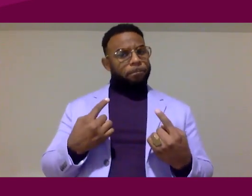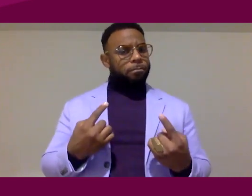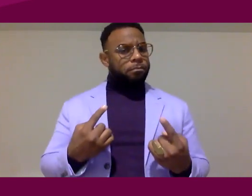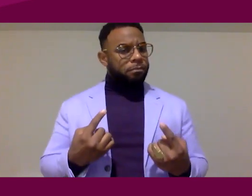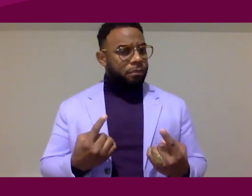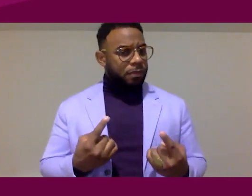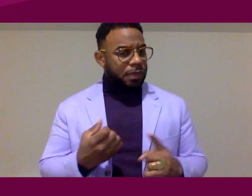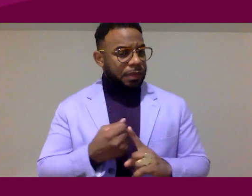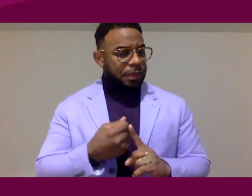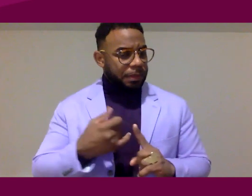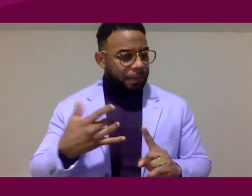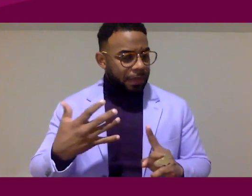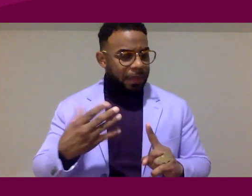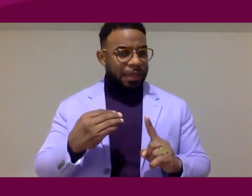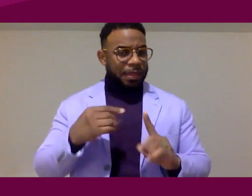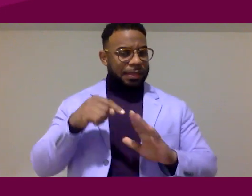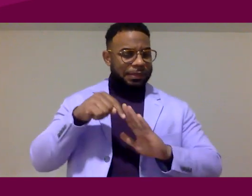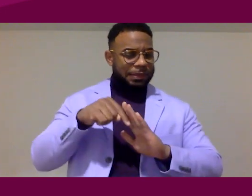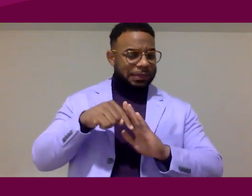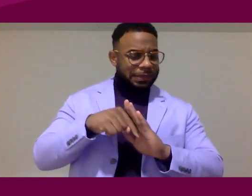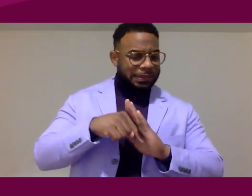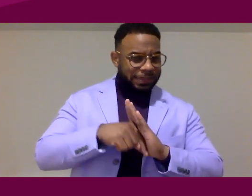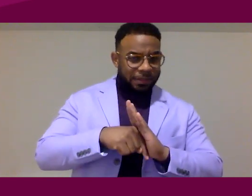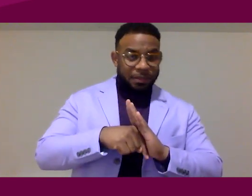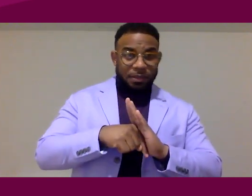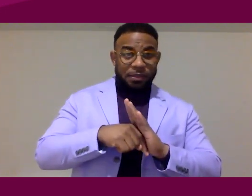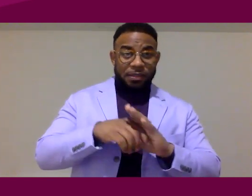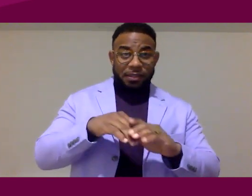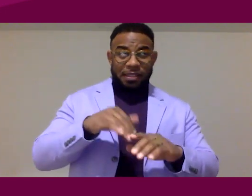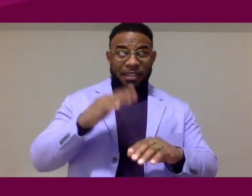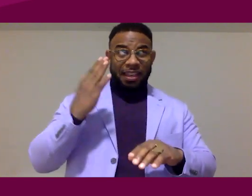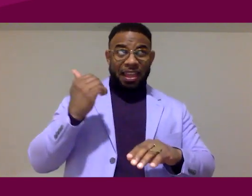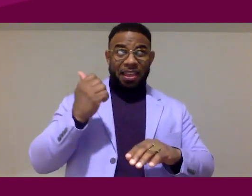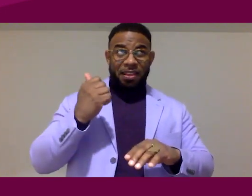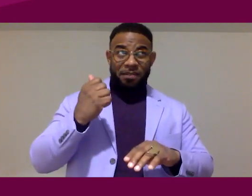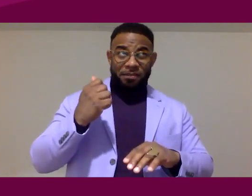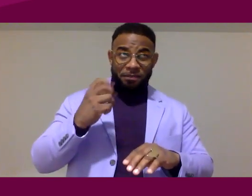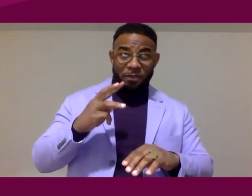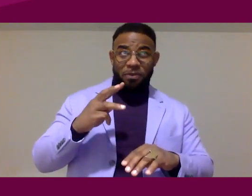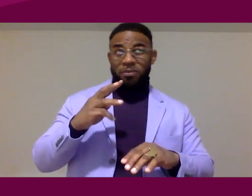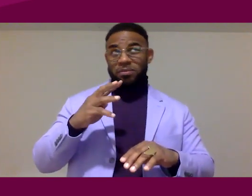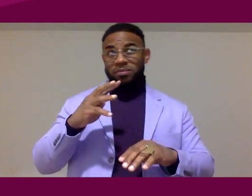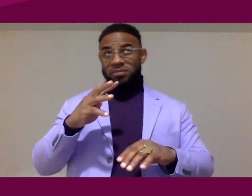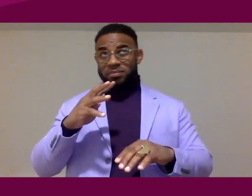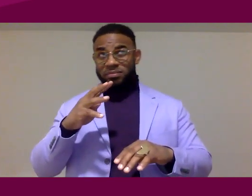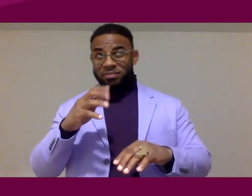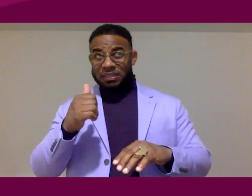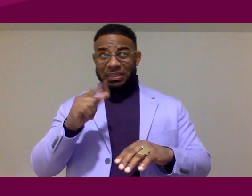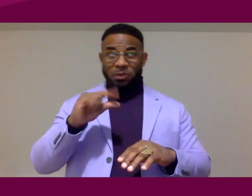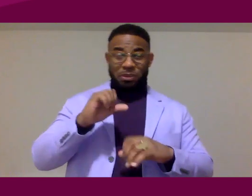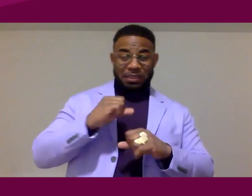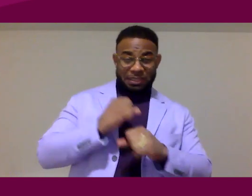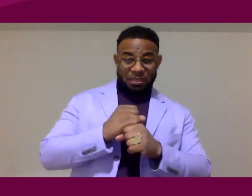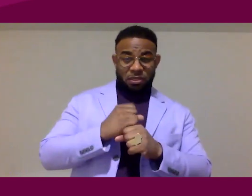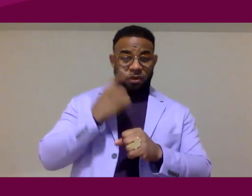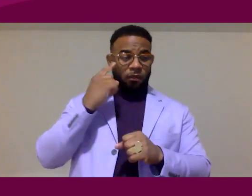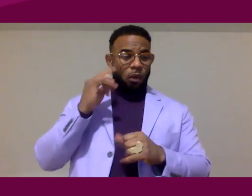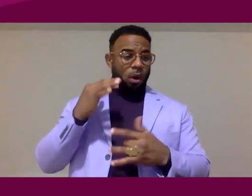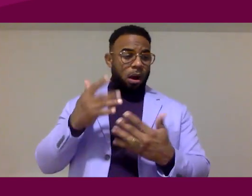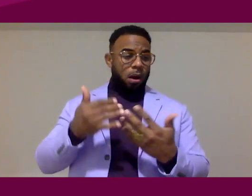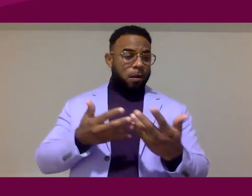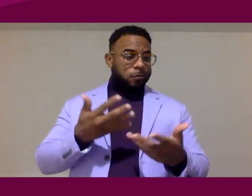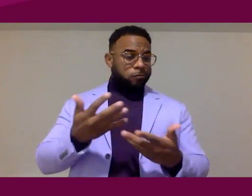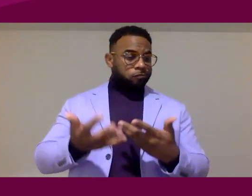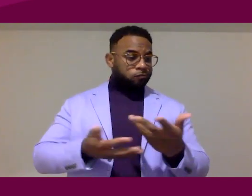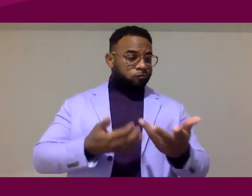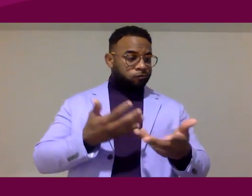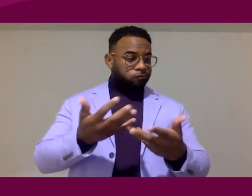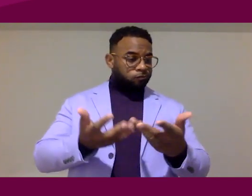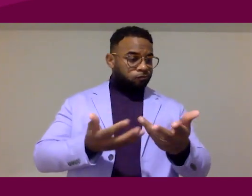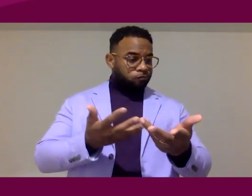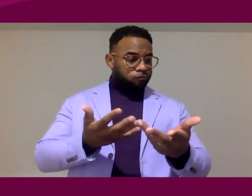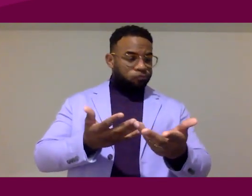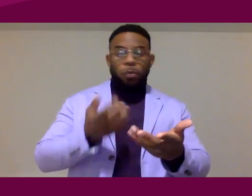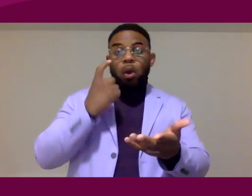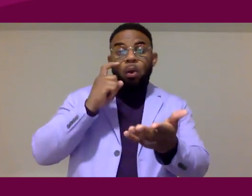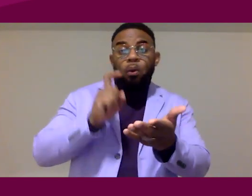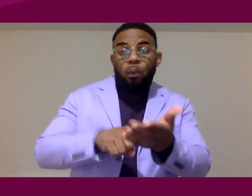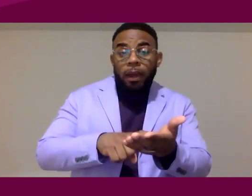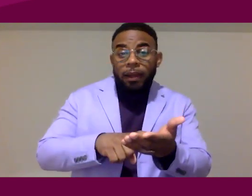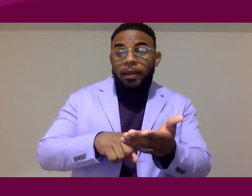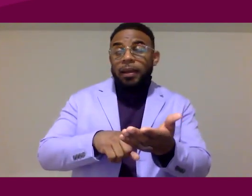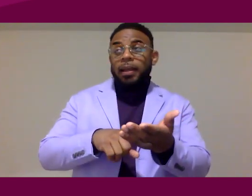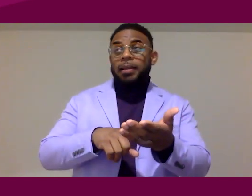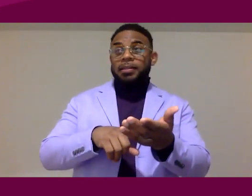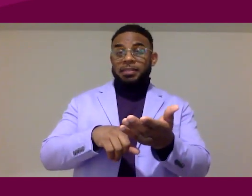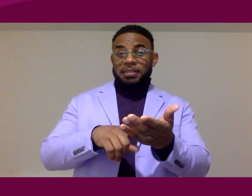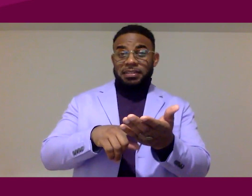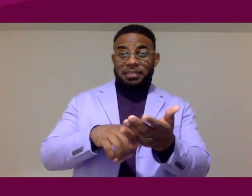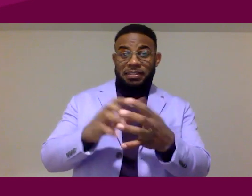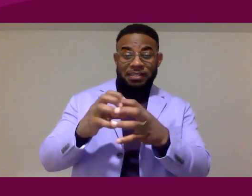expanding and deepening in the last few decades in terms of recognizing the intersectionality